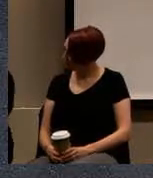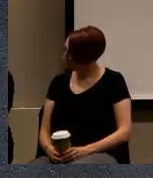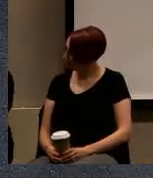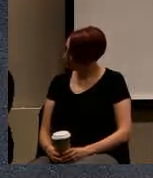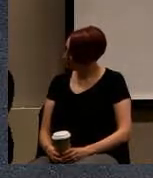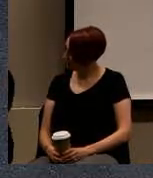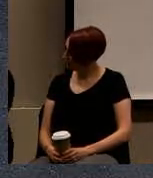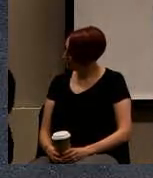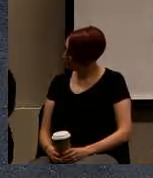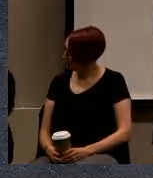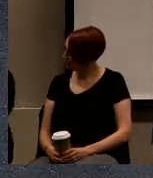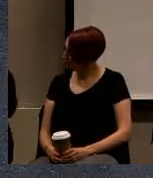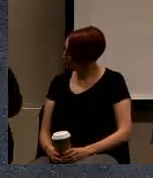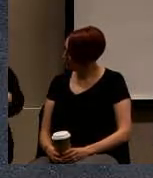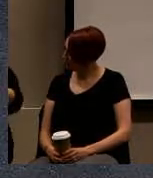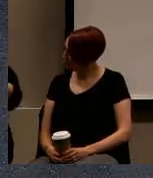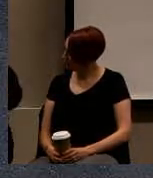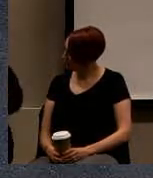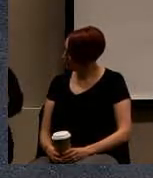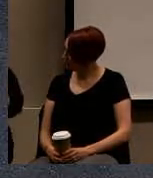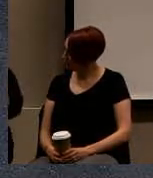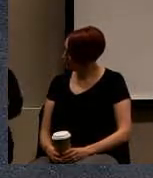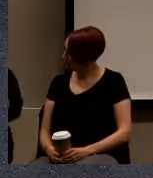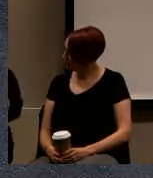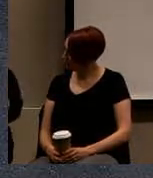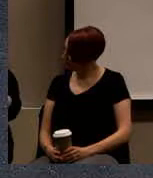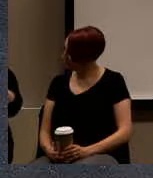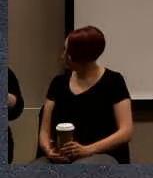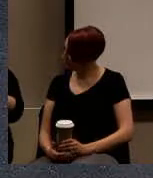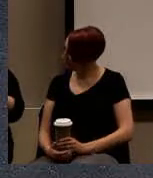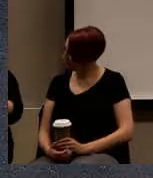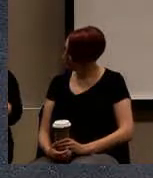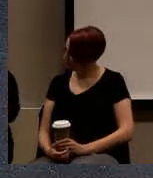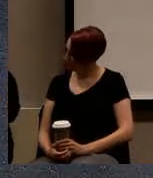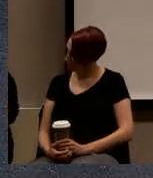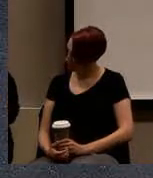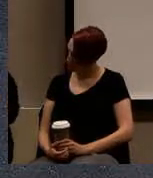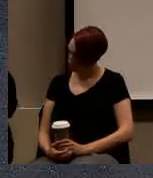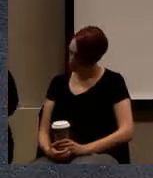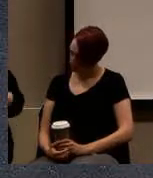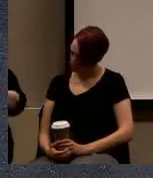our resources about evaluating your driving ability, both ways you can evaluate your own, ways